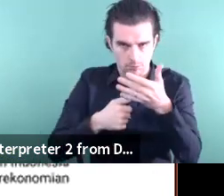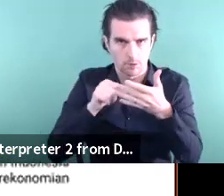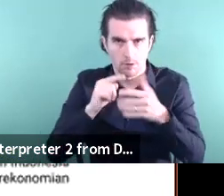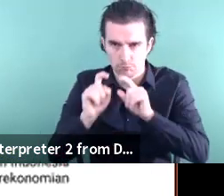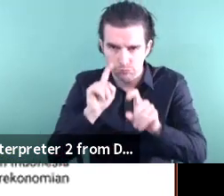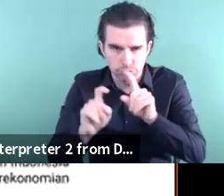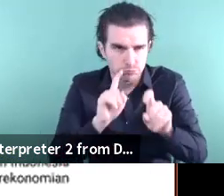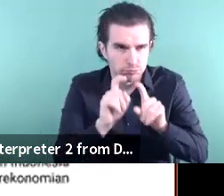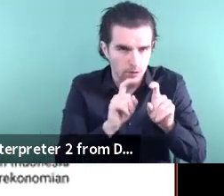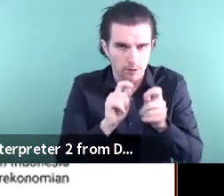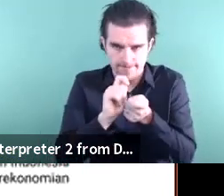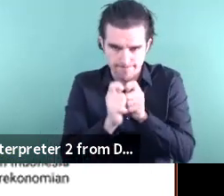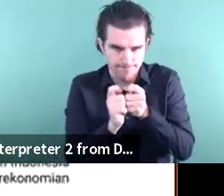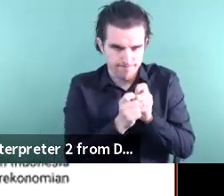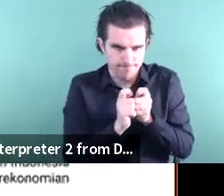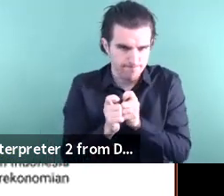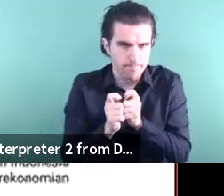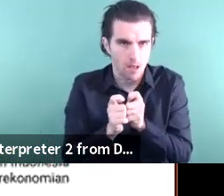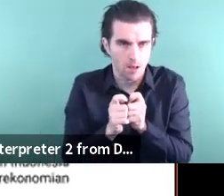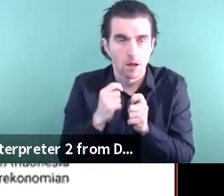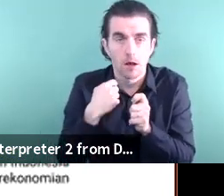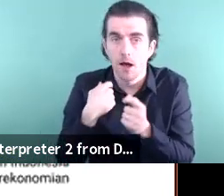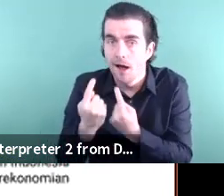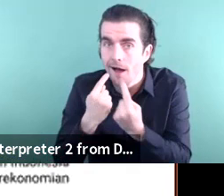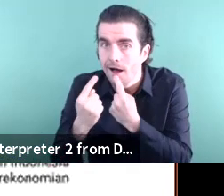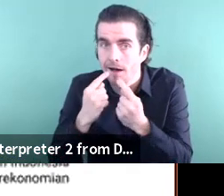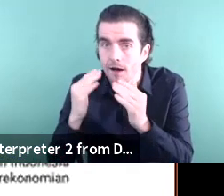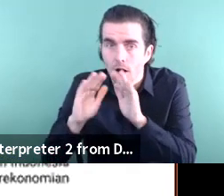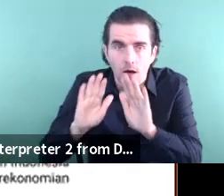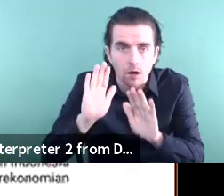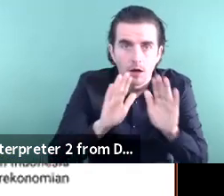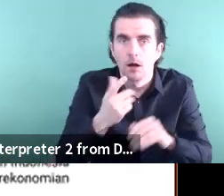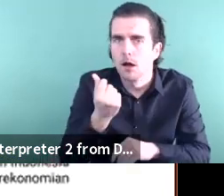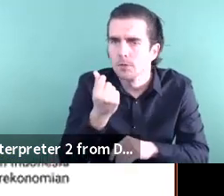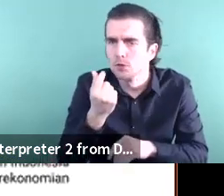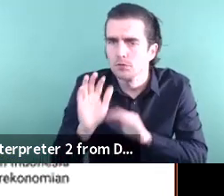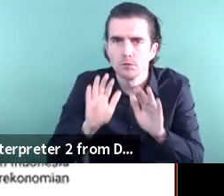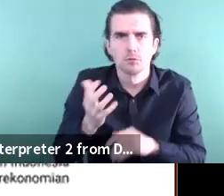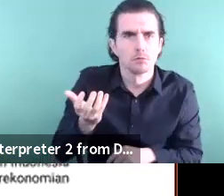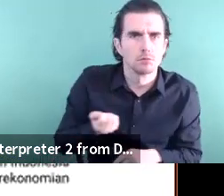includes some, a lot and cannot do at all response categories and the higher threshold